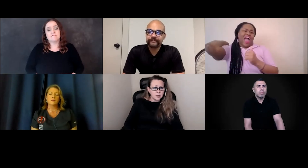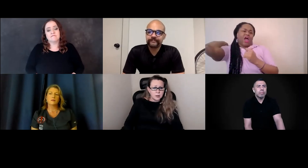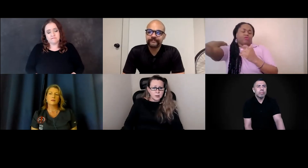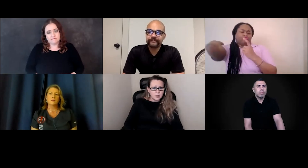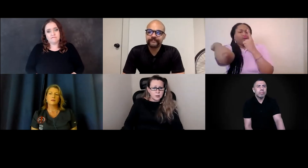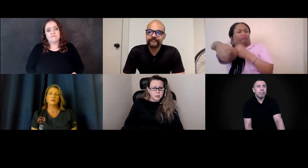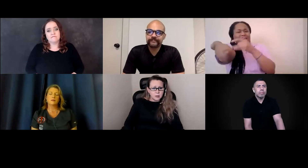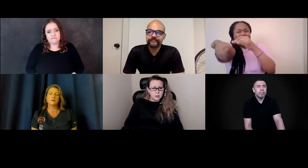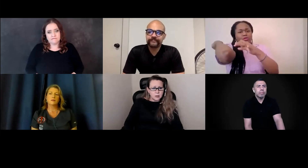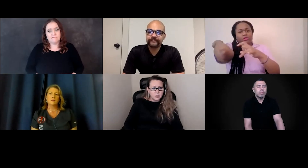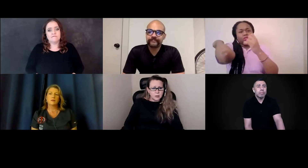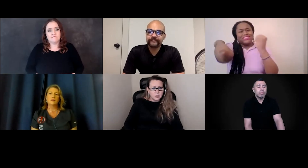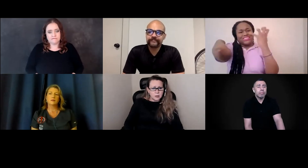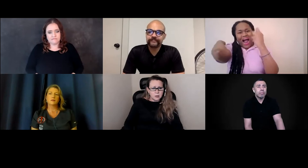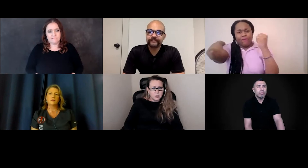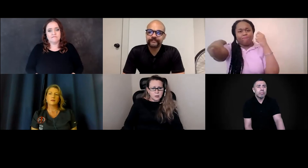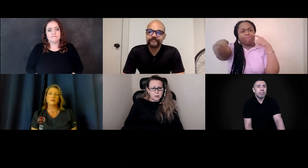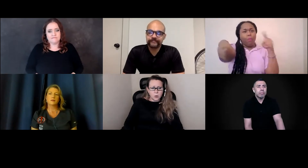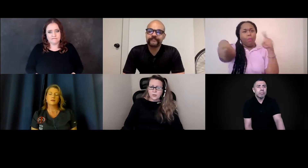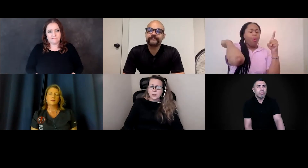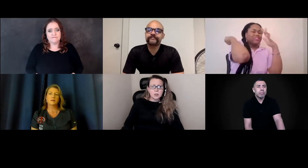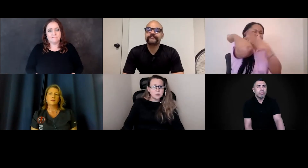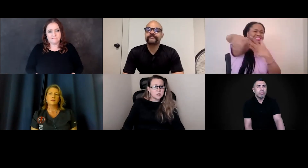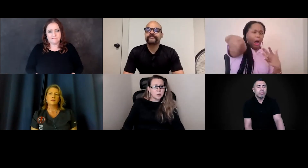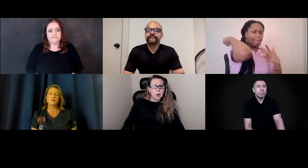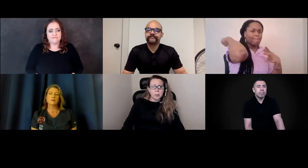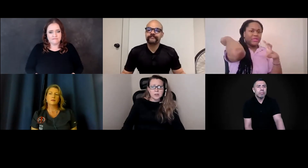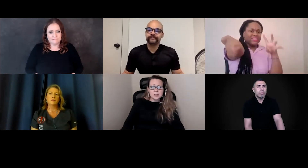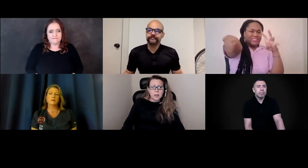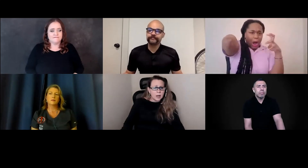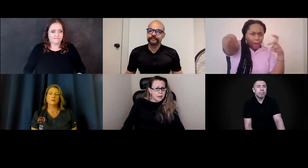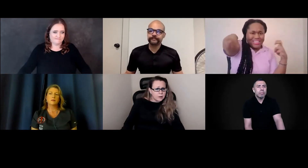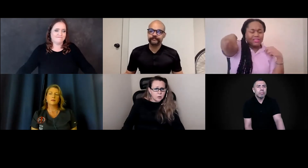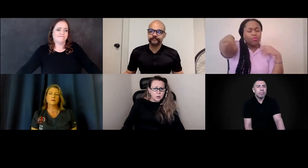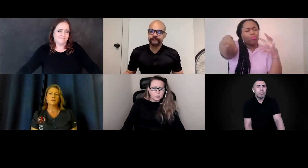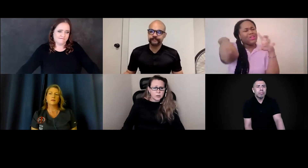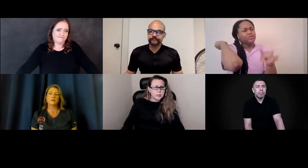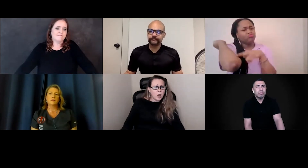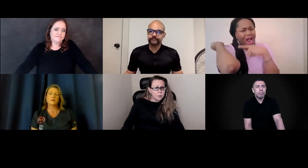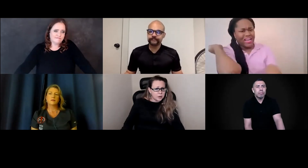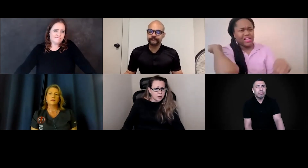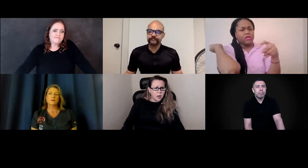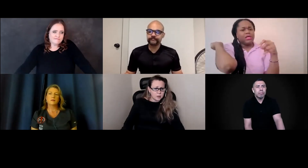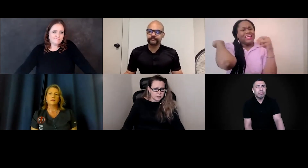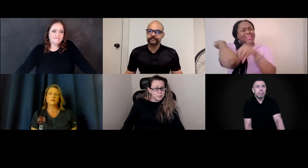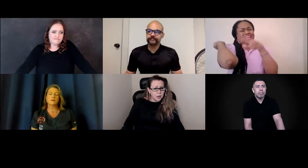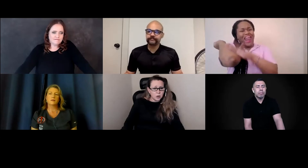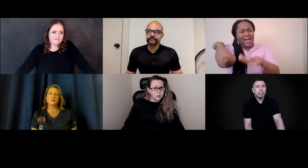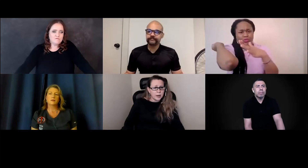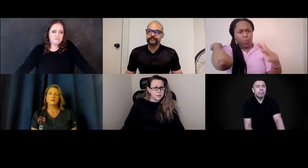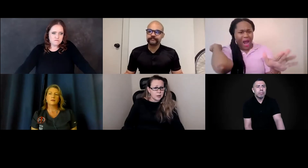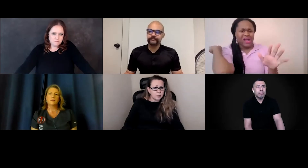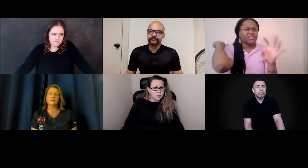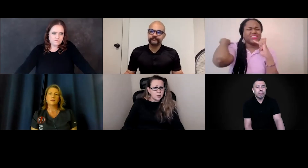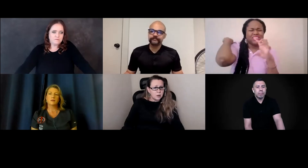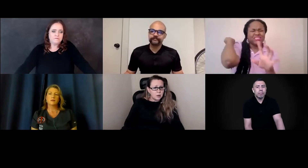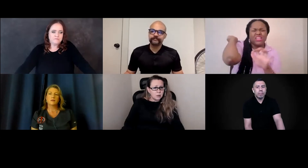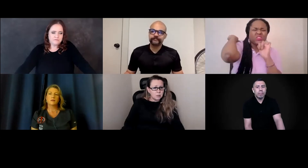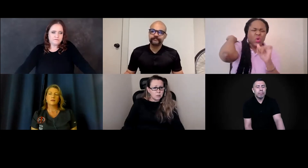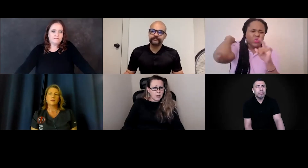If they don't use the proper sign for a topic or concept, I'll correct them.